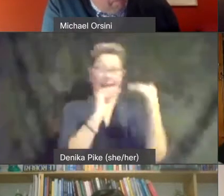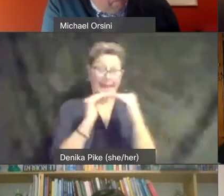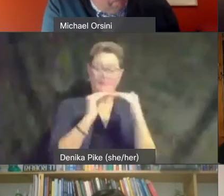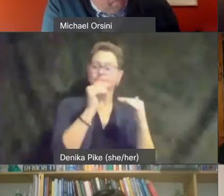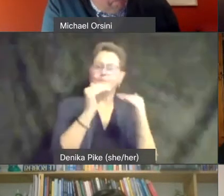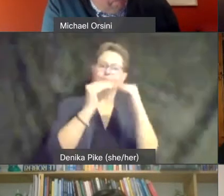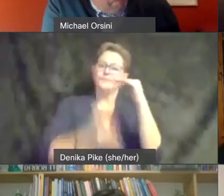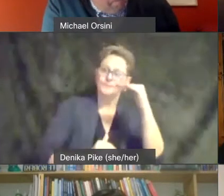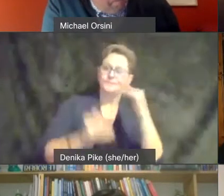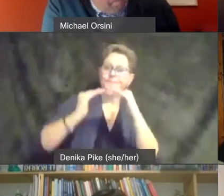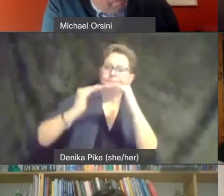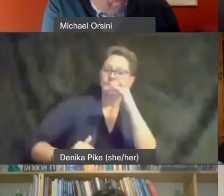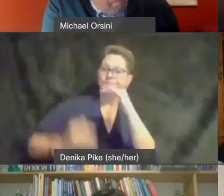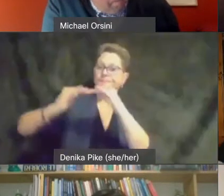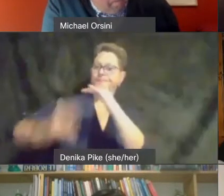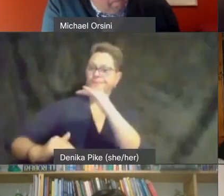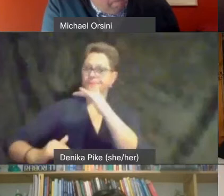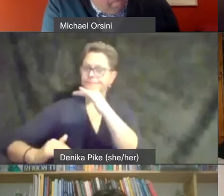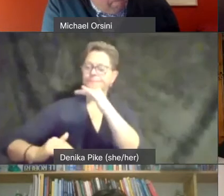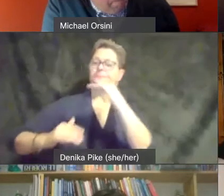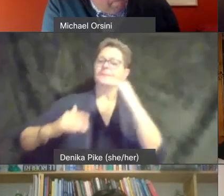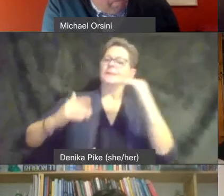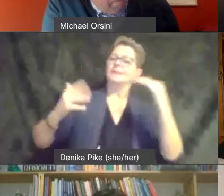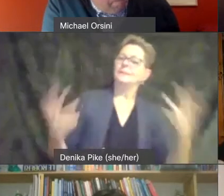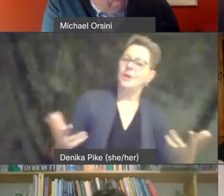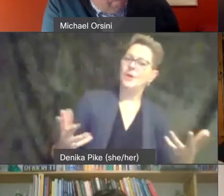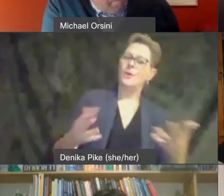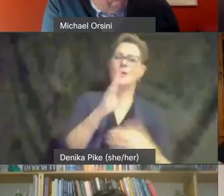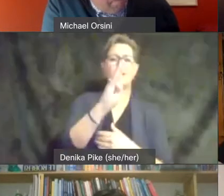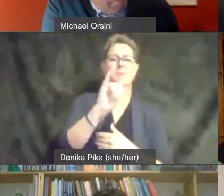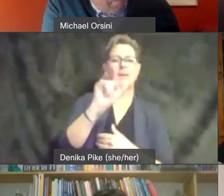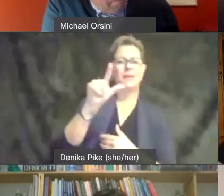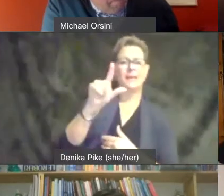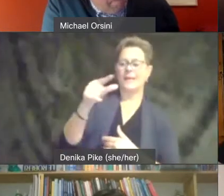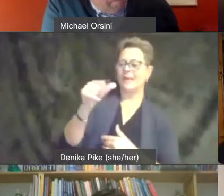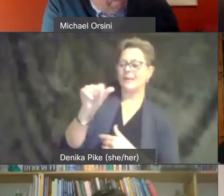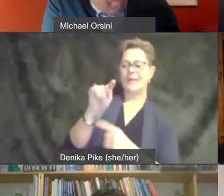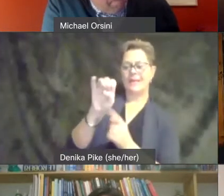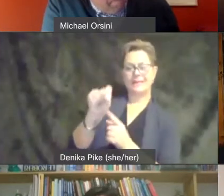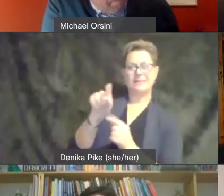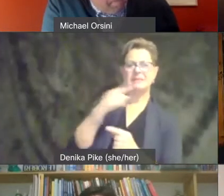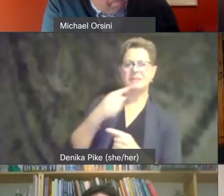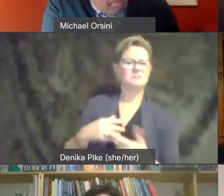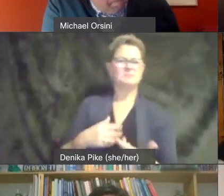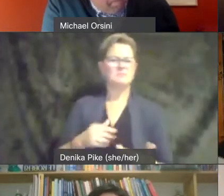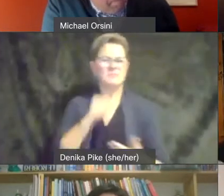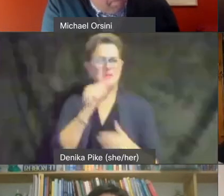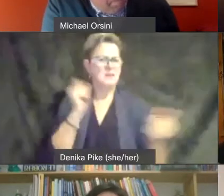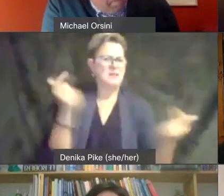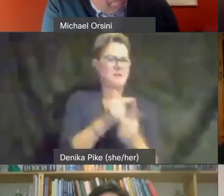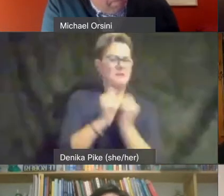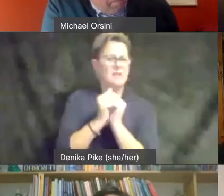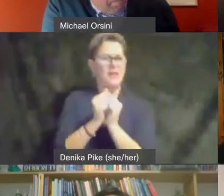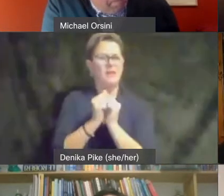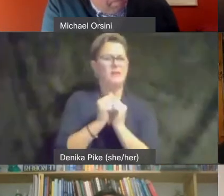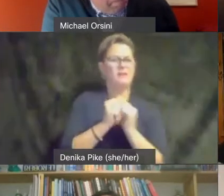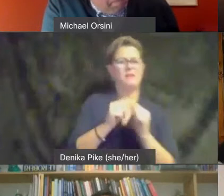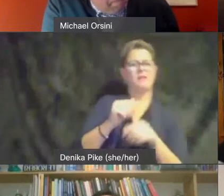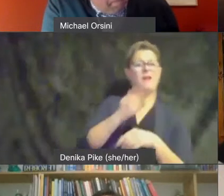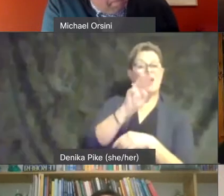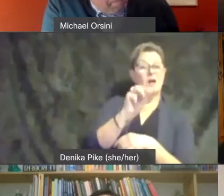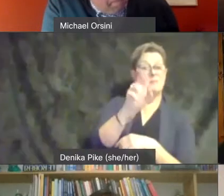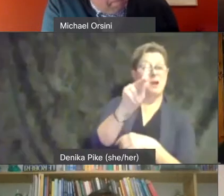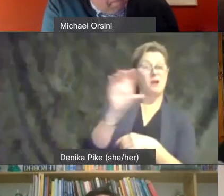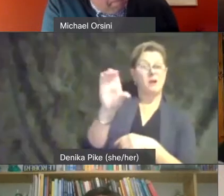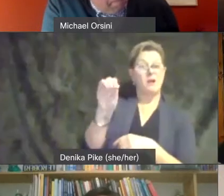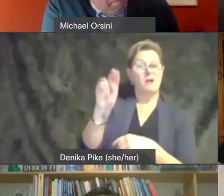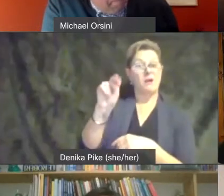And I think even when Bill Gates is saying, that's not that we're not all lives together. And even Mark Carney, the former governor of the bank rings and say, we're definitely New Orleans to go.